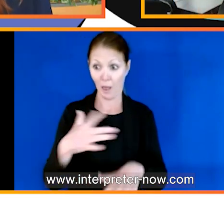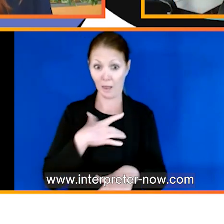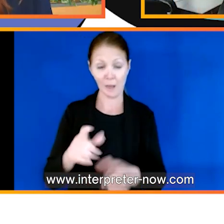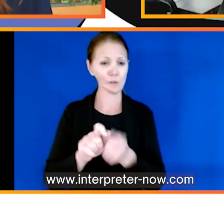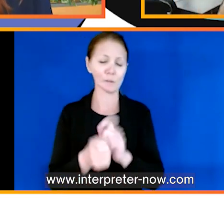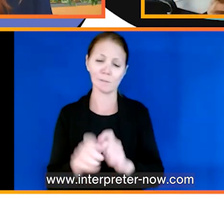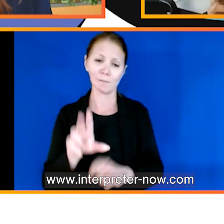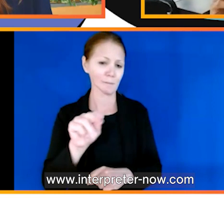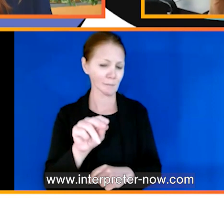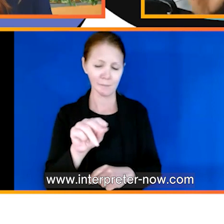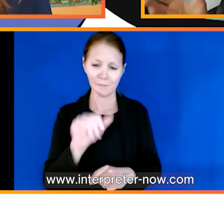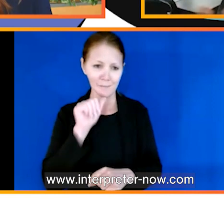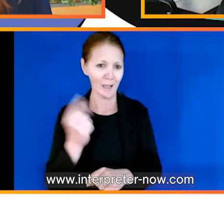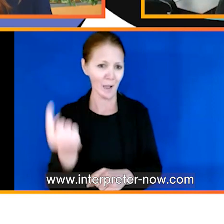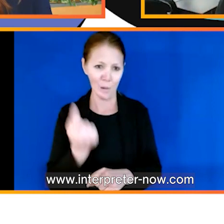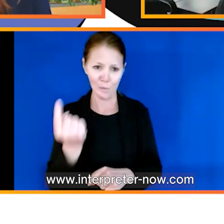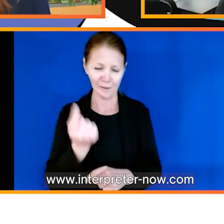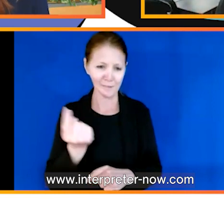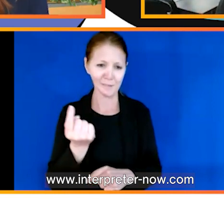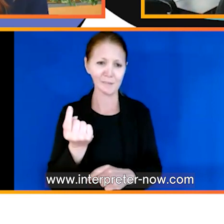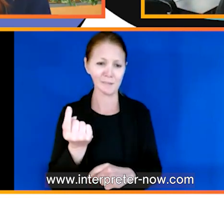So we have alluded to it.